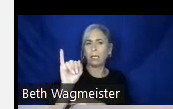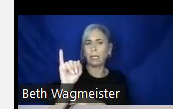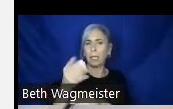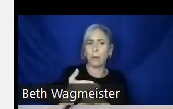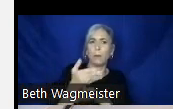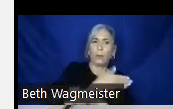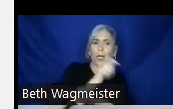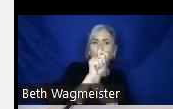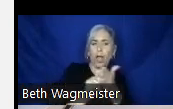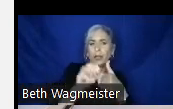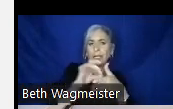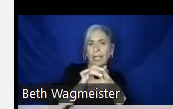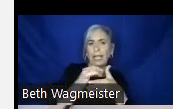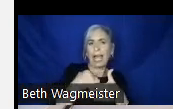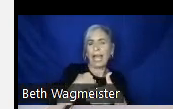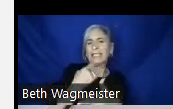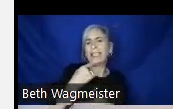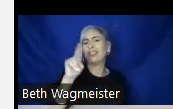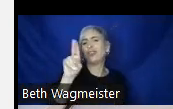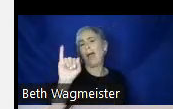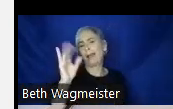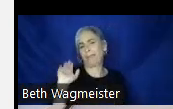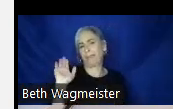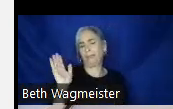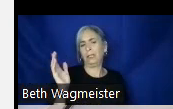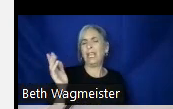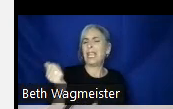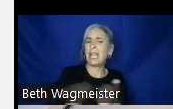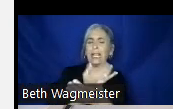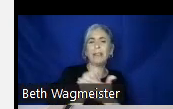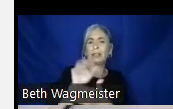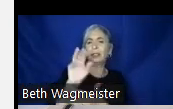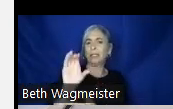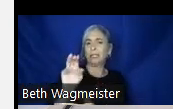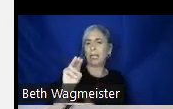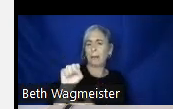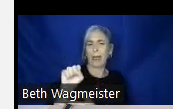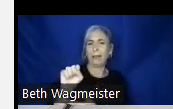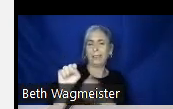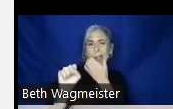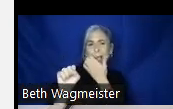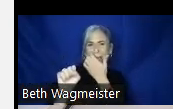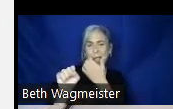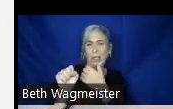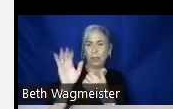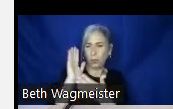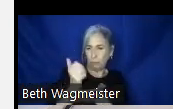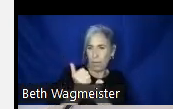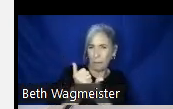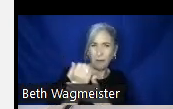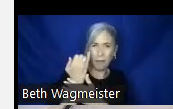I call them UI components. Basically anything that your CMS ships with, it is helpful if there is